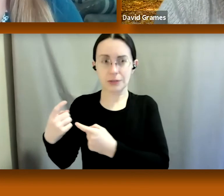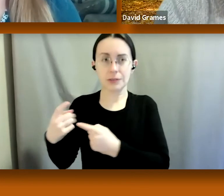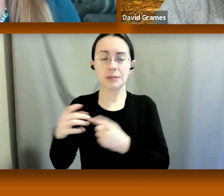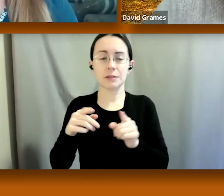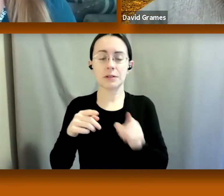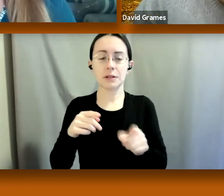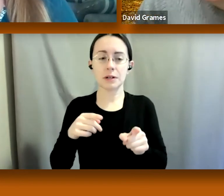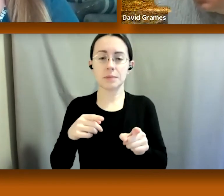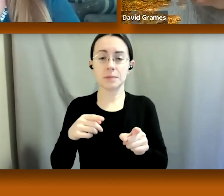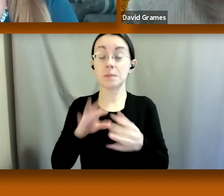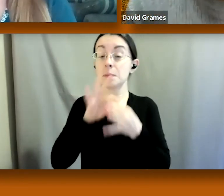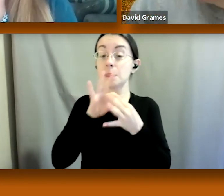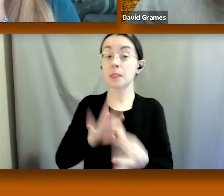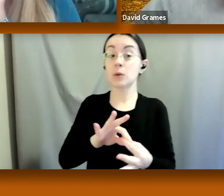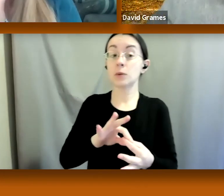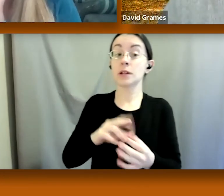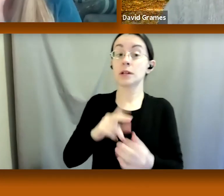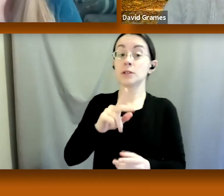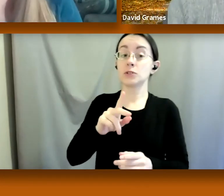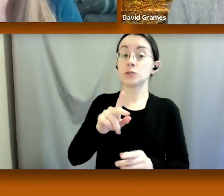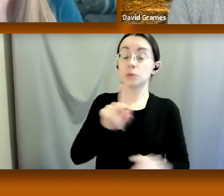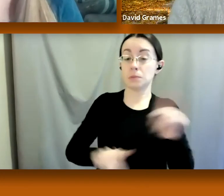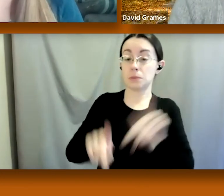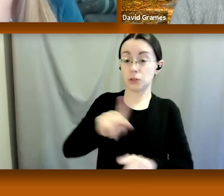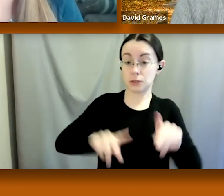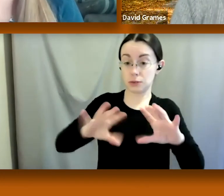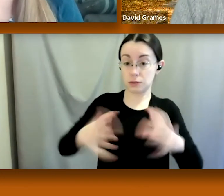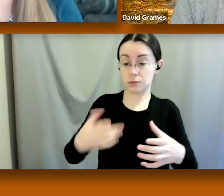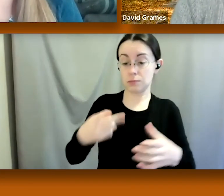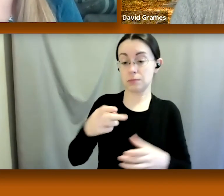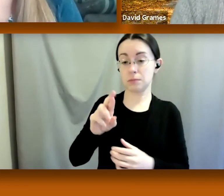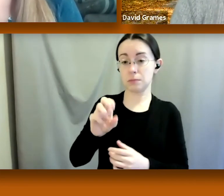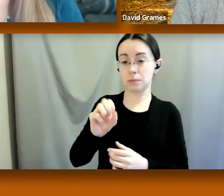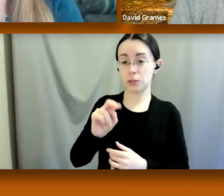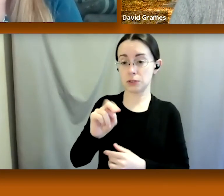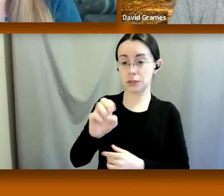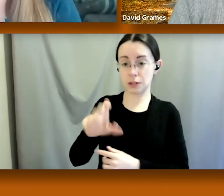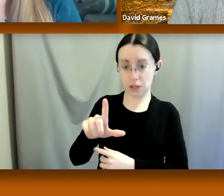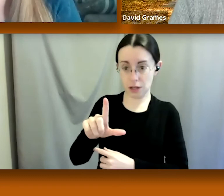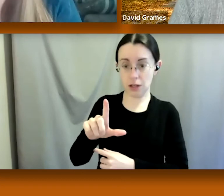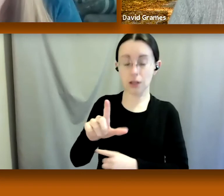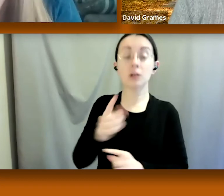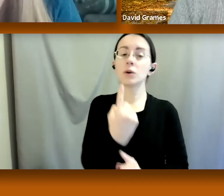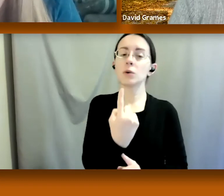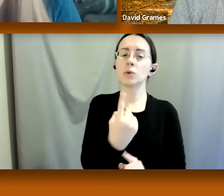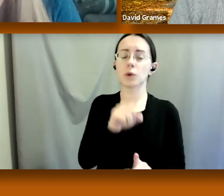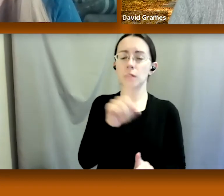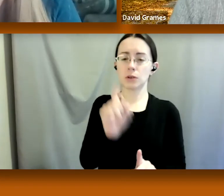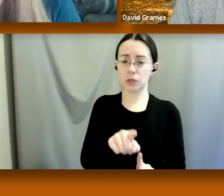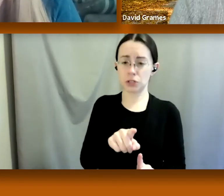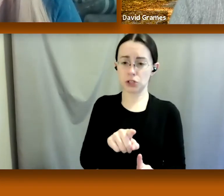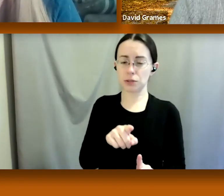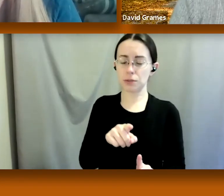the "Personnel" section, we had one question where someone wanted you to explain more